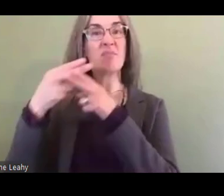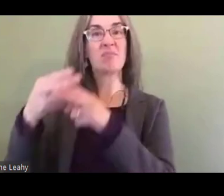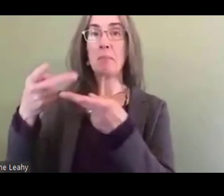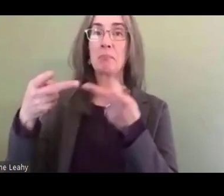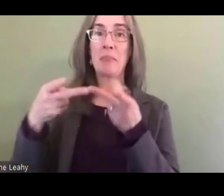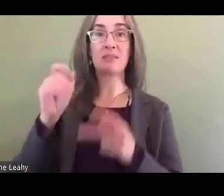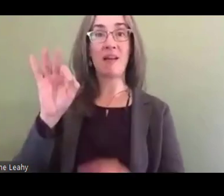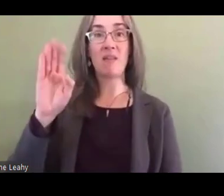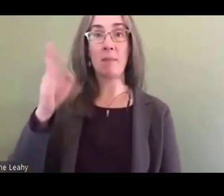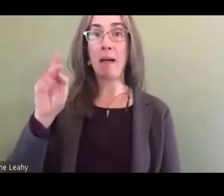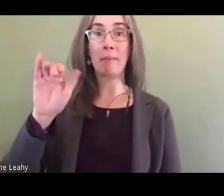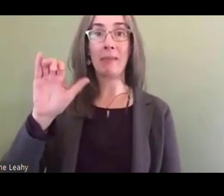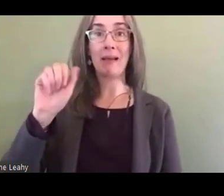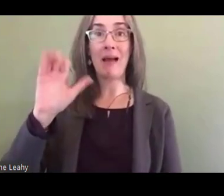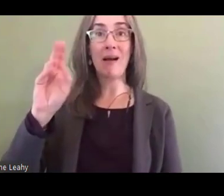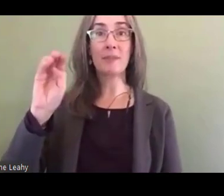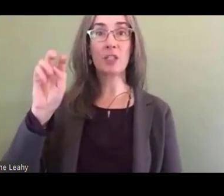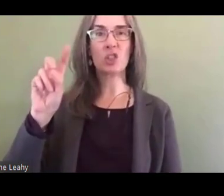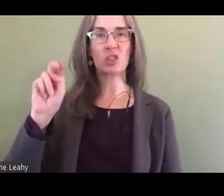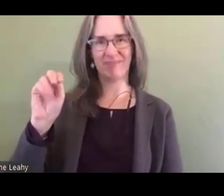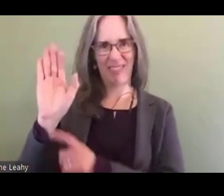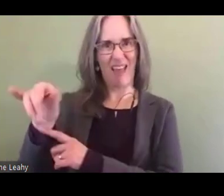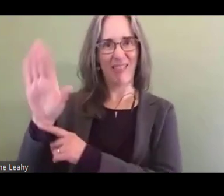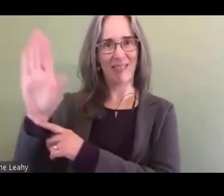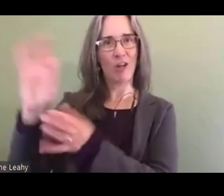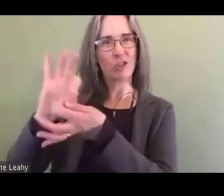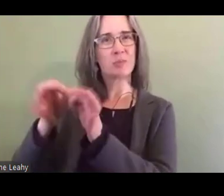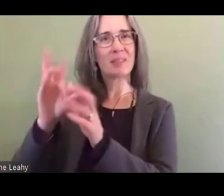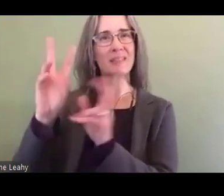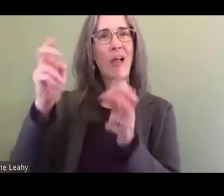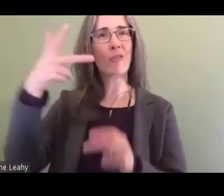as they interpret Title III of the ADA.